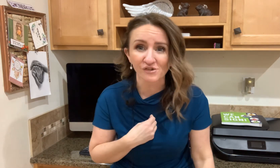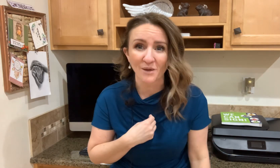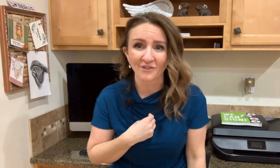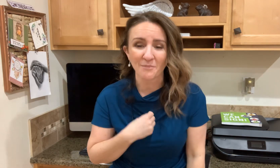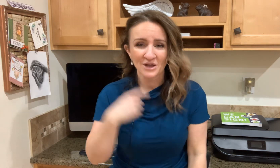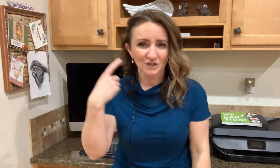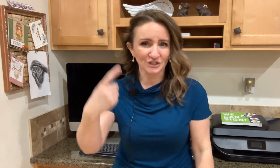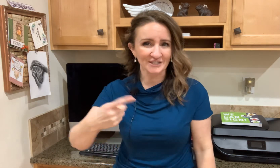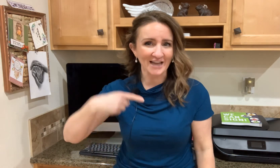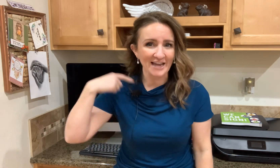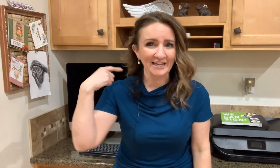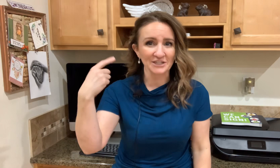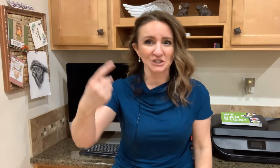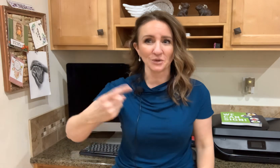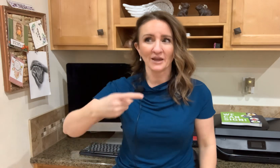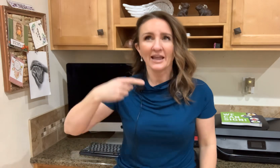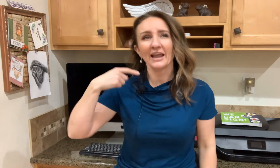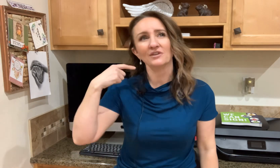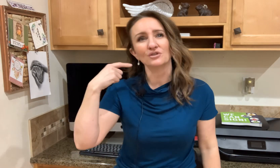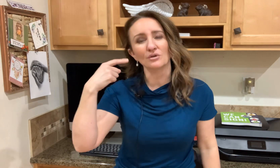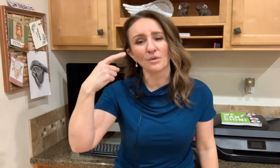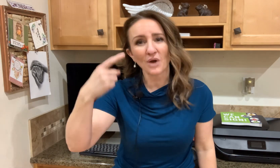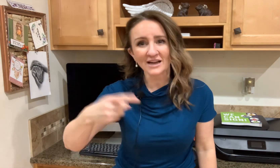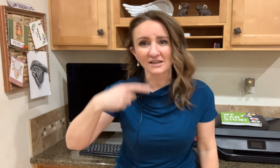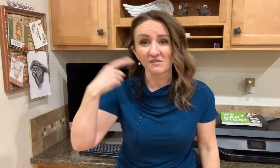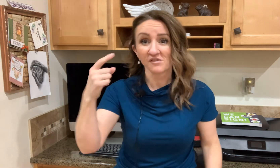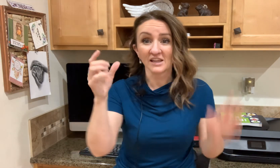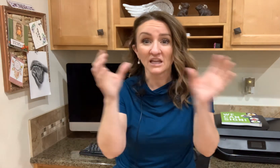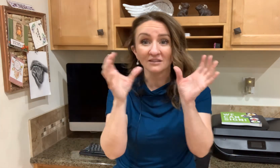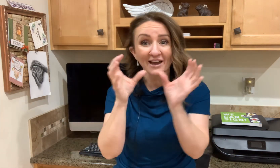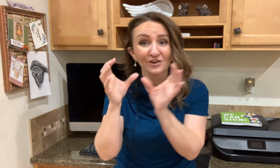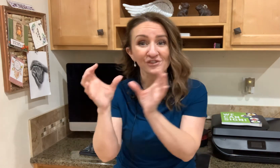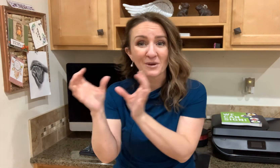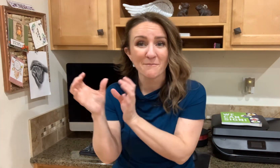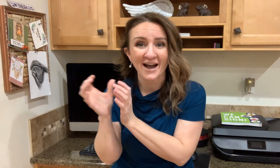them, just to kind of get you into the practice of seeing letters combined